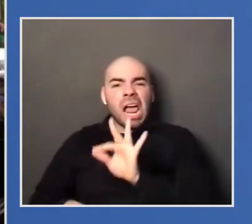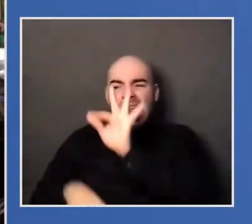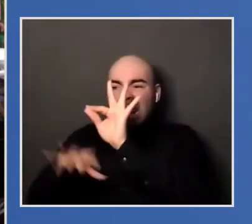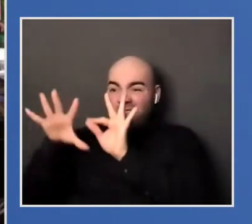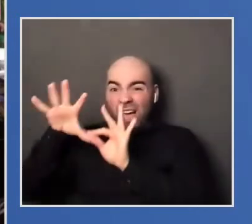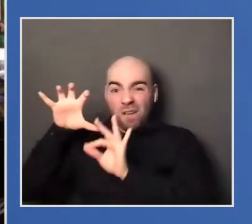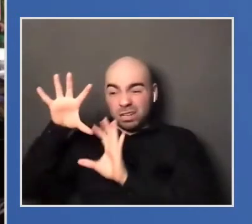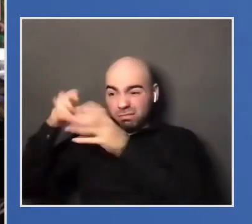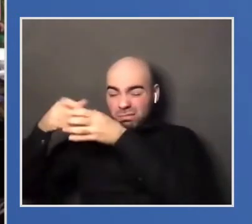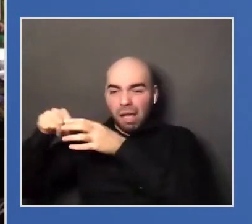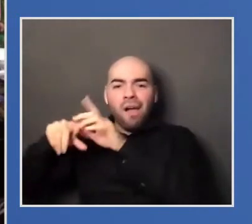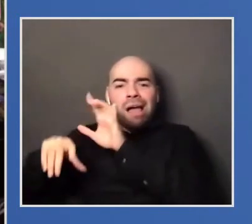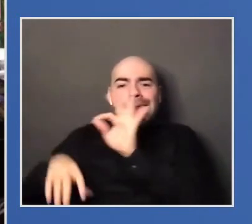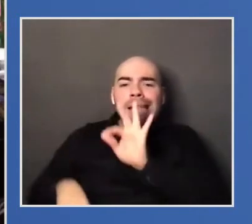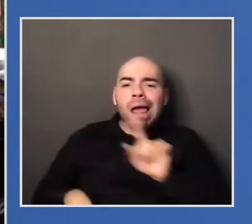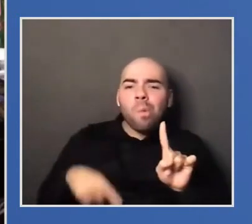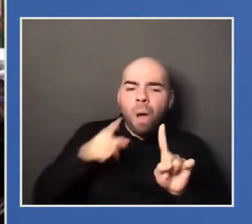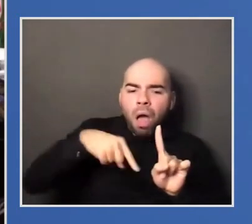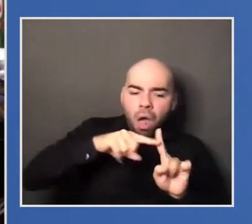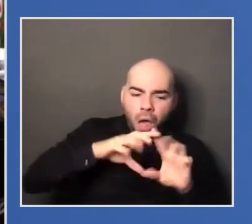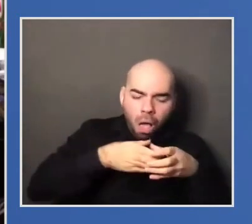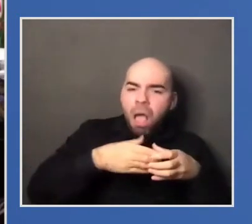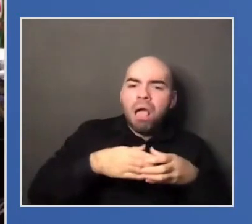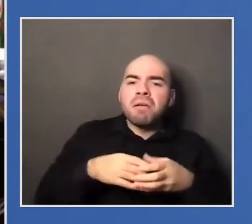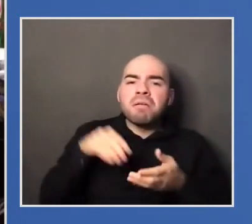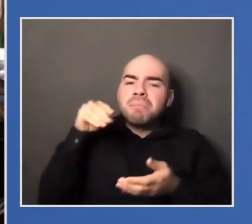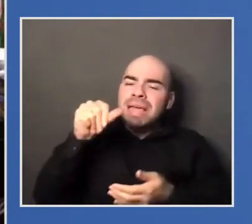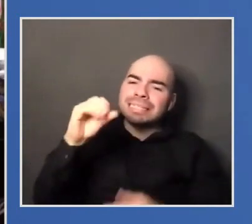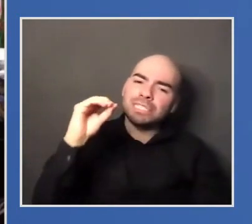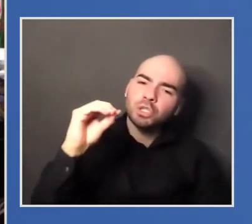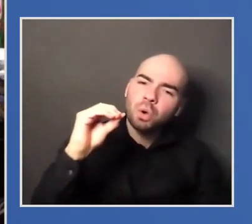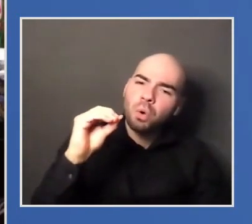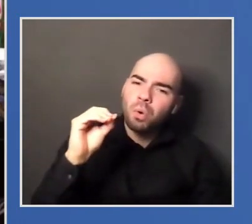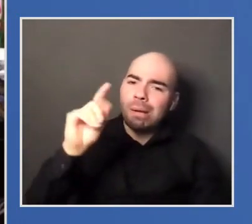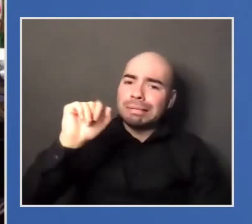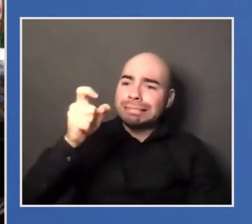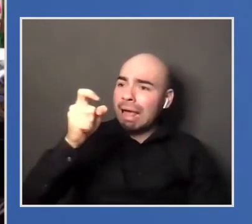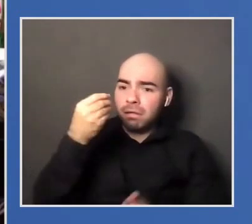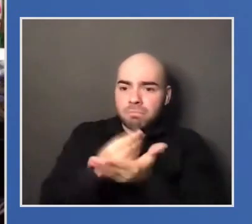BECAUSE HE KNOWS WHEN AMERICA VOTE THEY REJECT PEOPLE LIKE